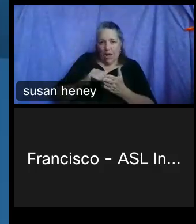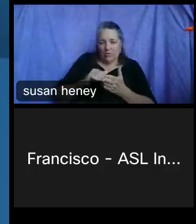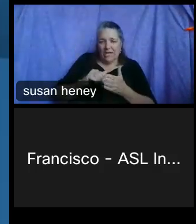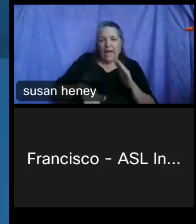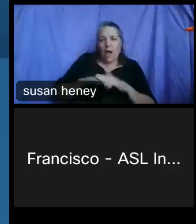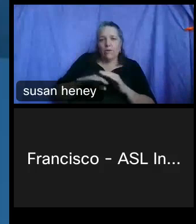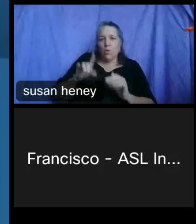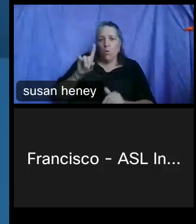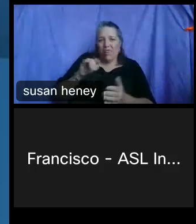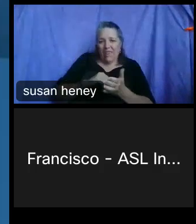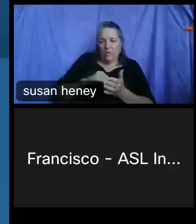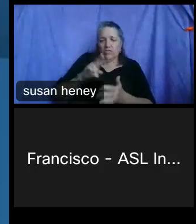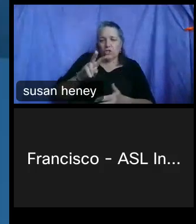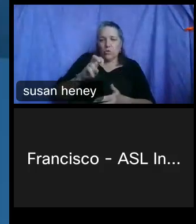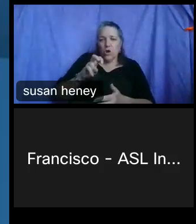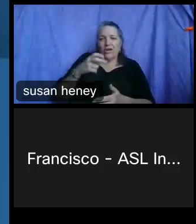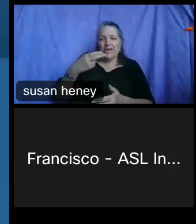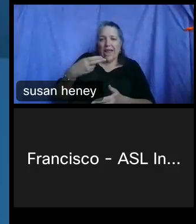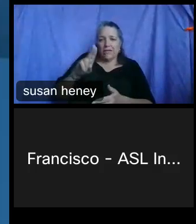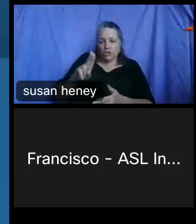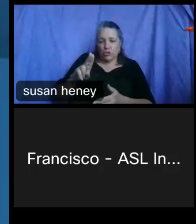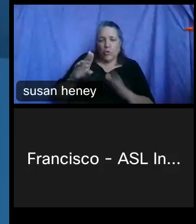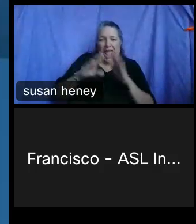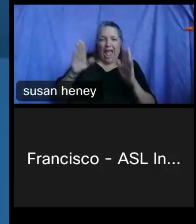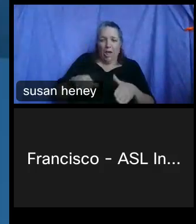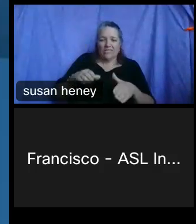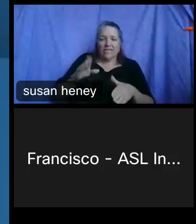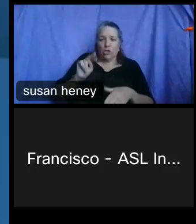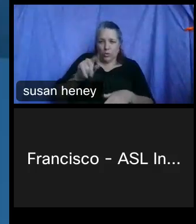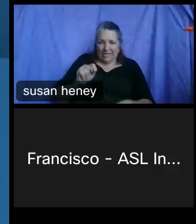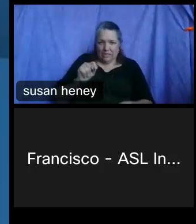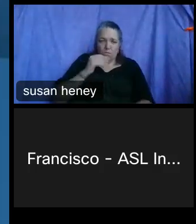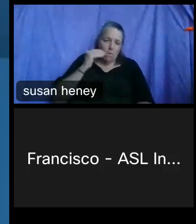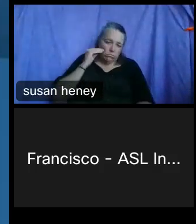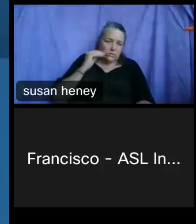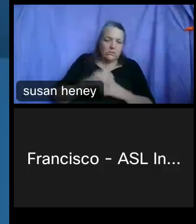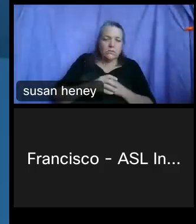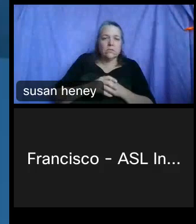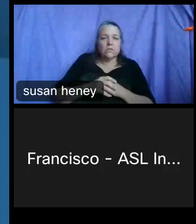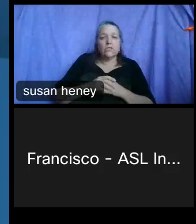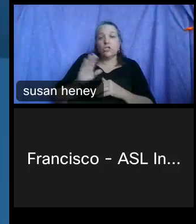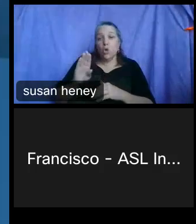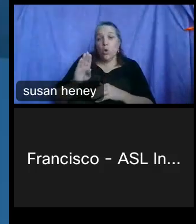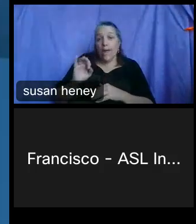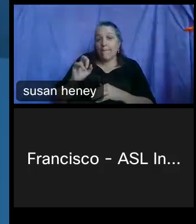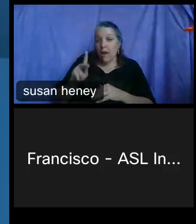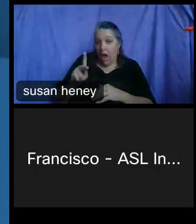Now the further breakdown of the block group is the census block. A census block closely resembles